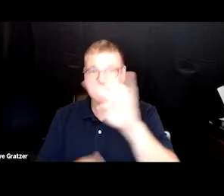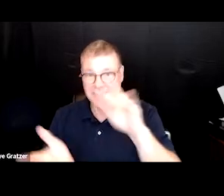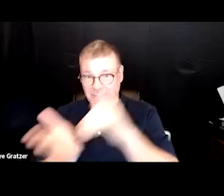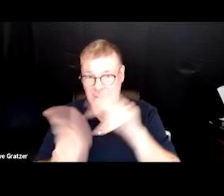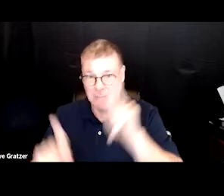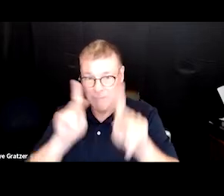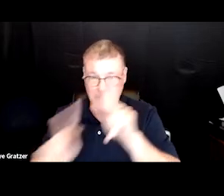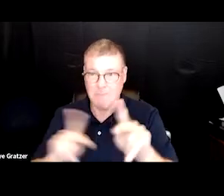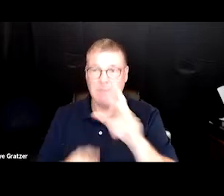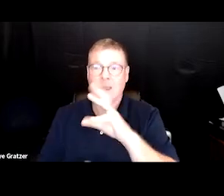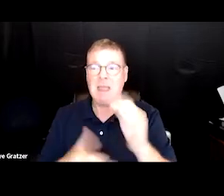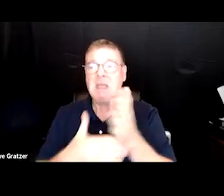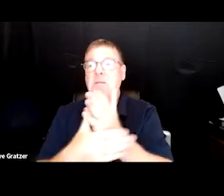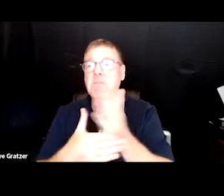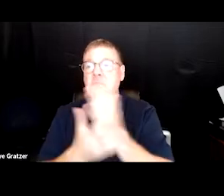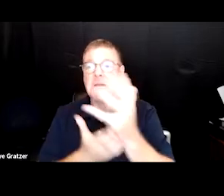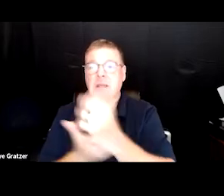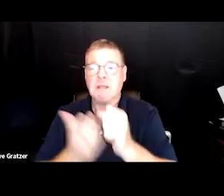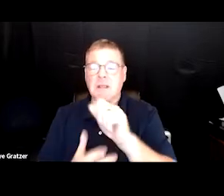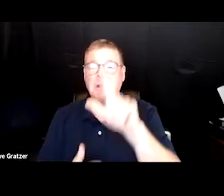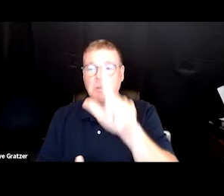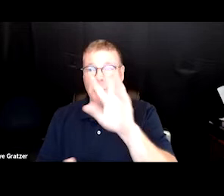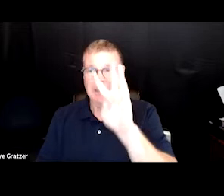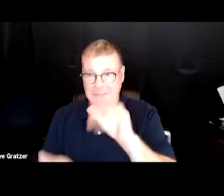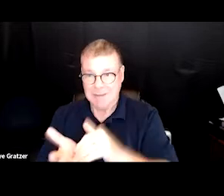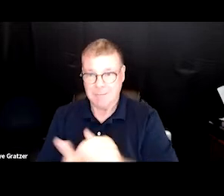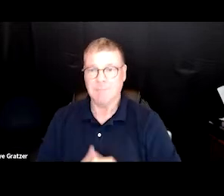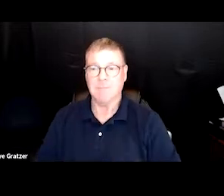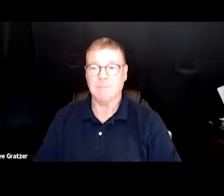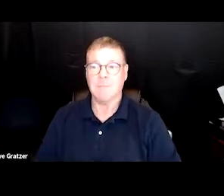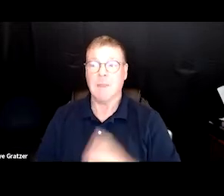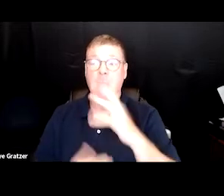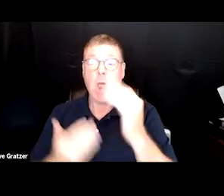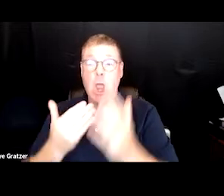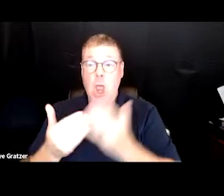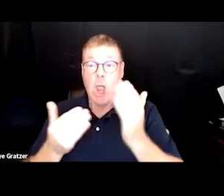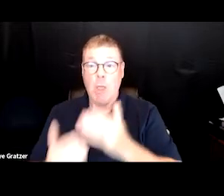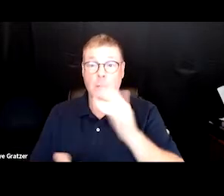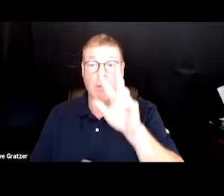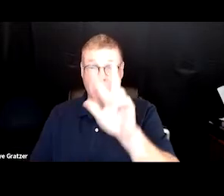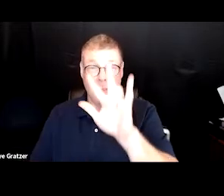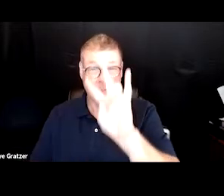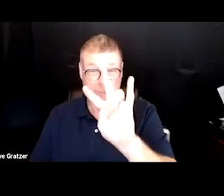and a median income of 26,000. And where almost 37% of individuals